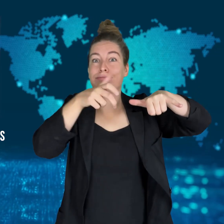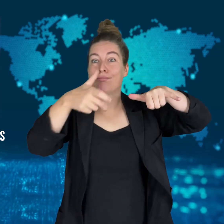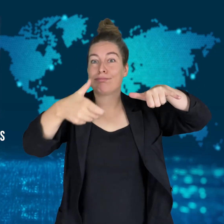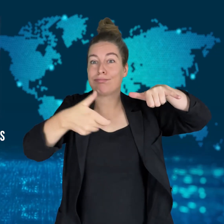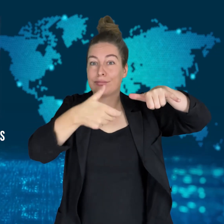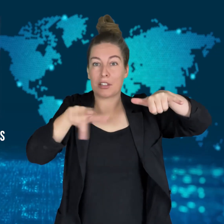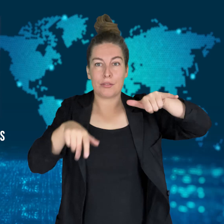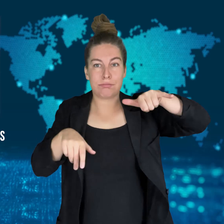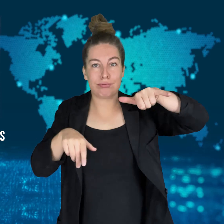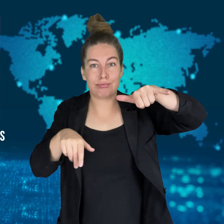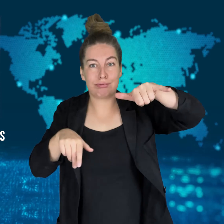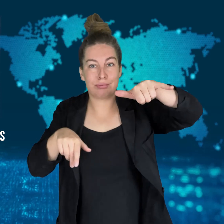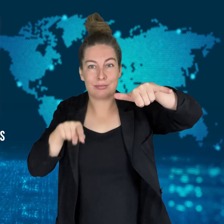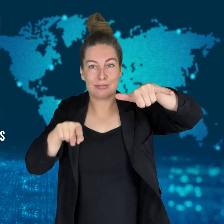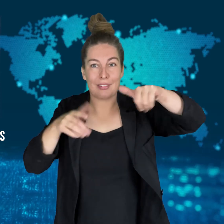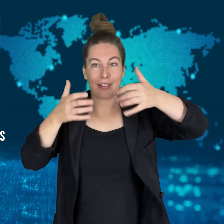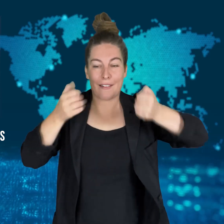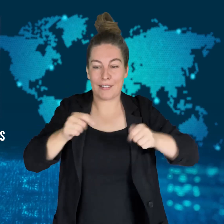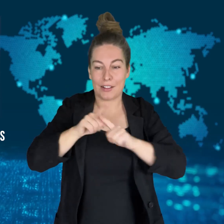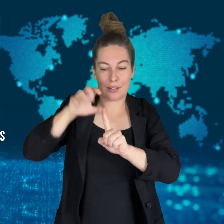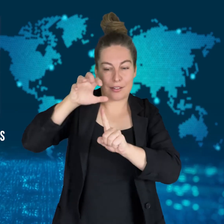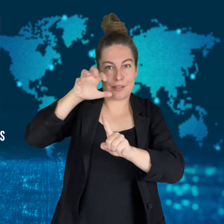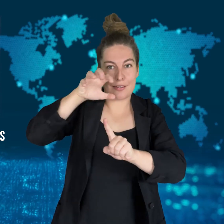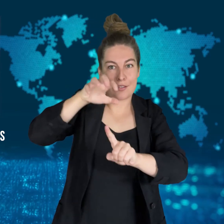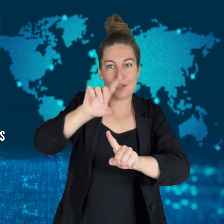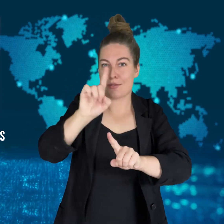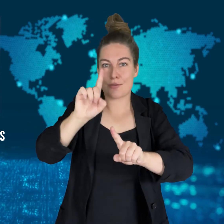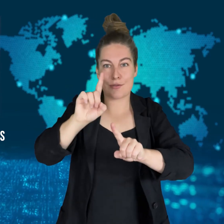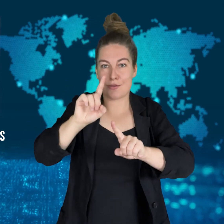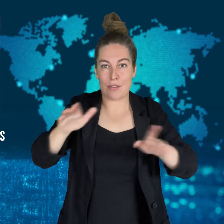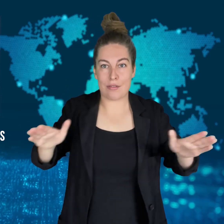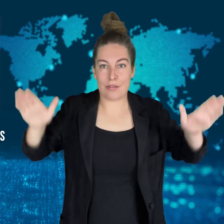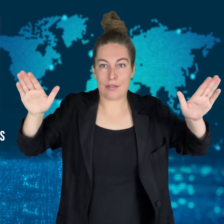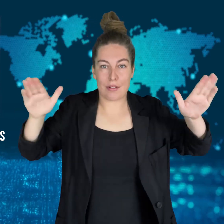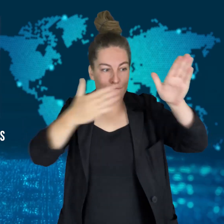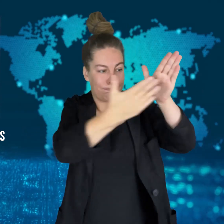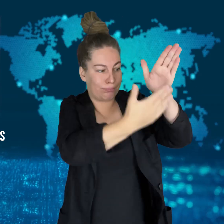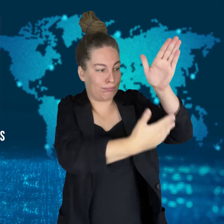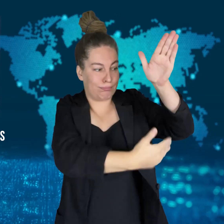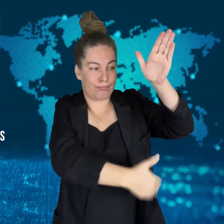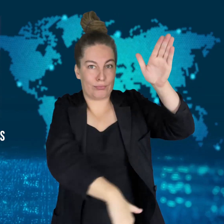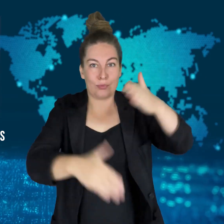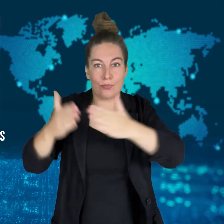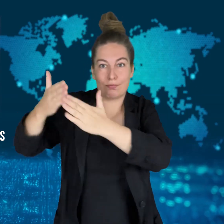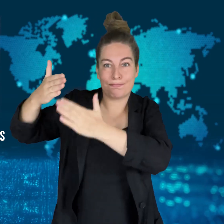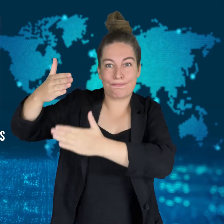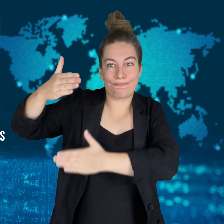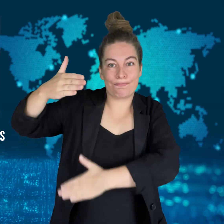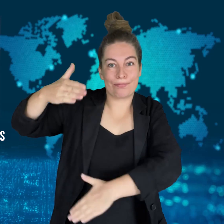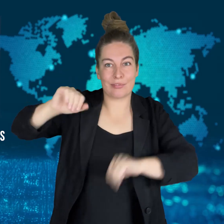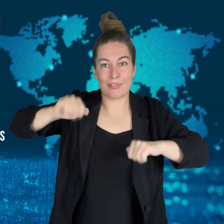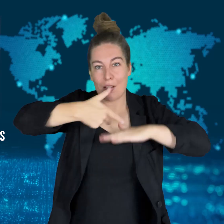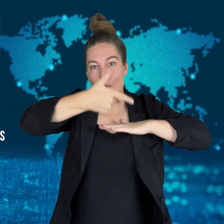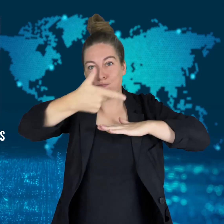Galy was an experienced skydiver. He jumped with another skydiver